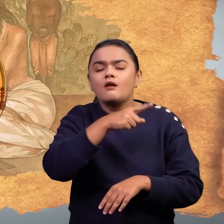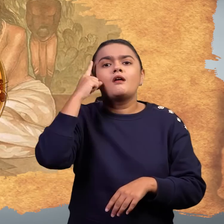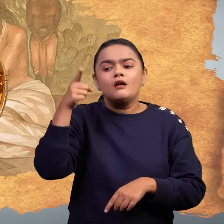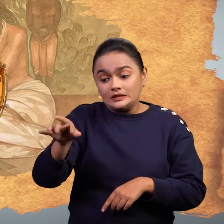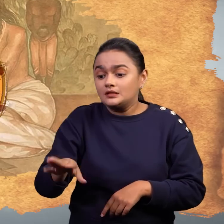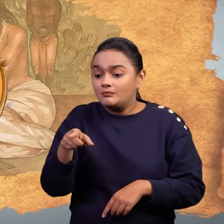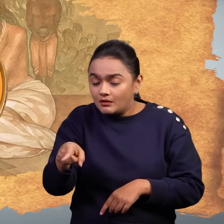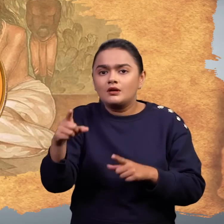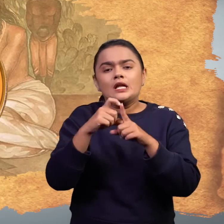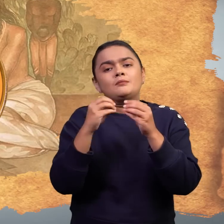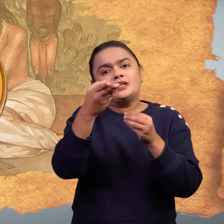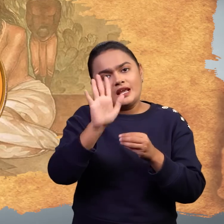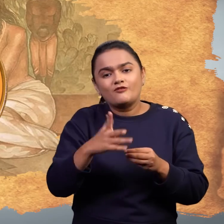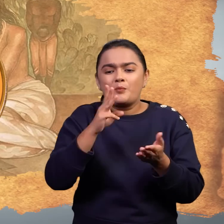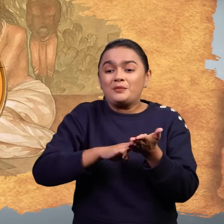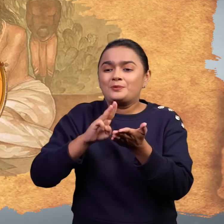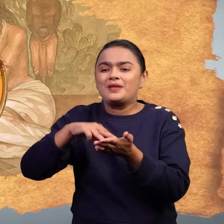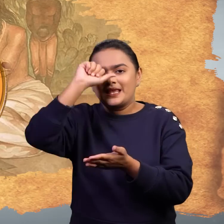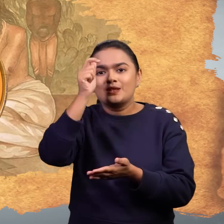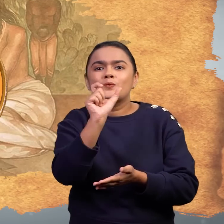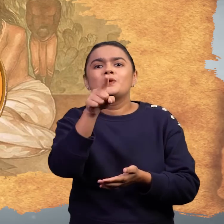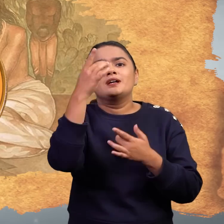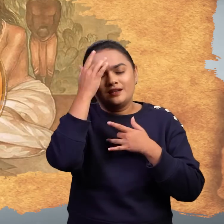they would conclude that the person has diabetes or madhumeh rog.